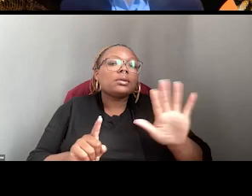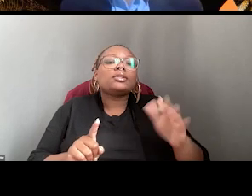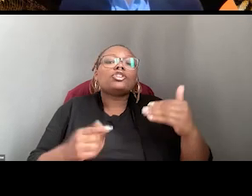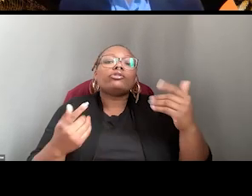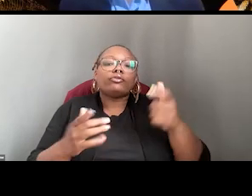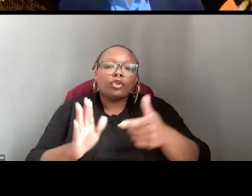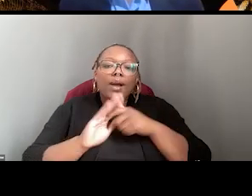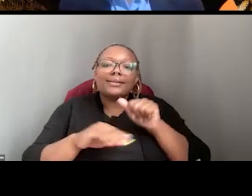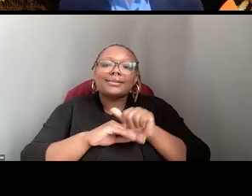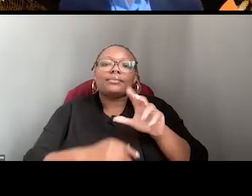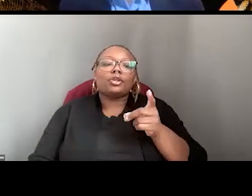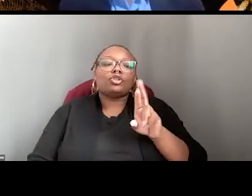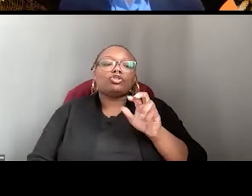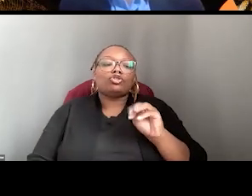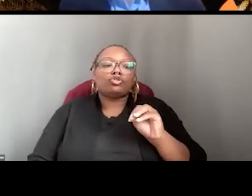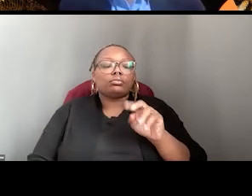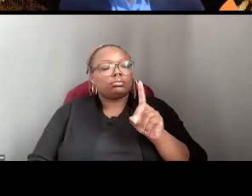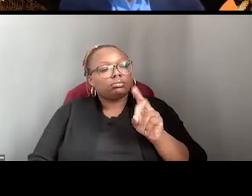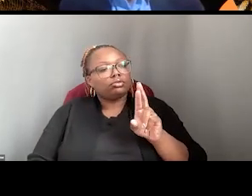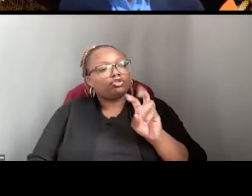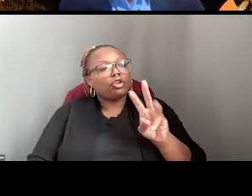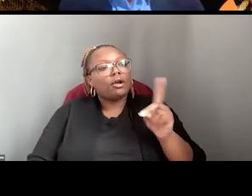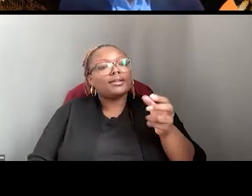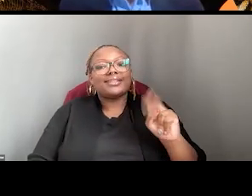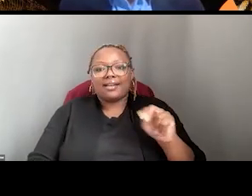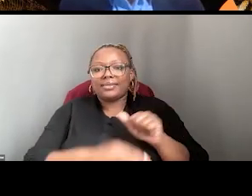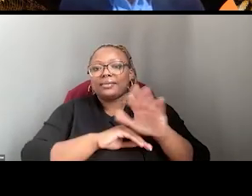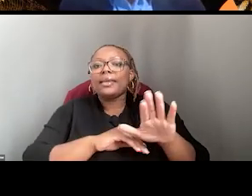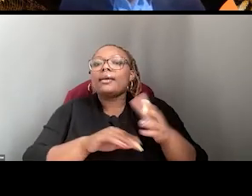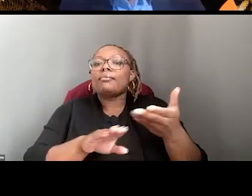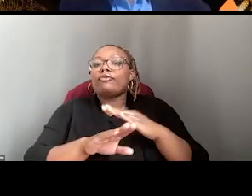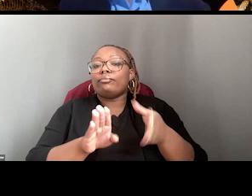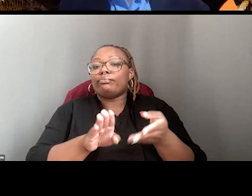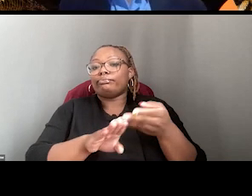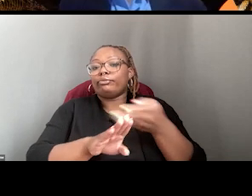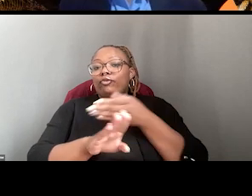so that you can make sure that you get those funds.